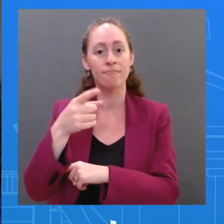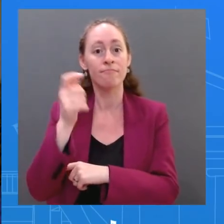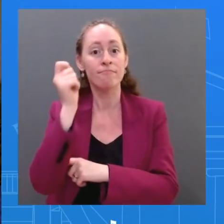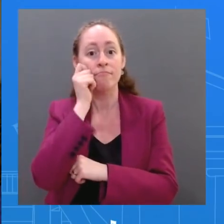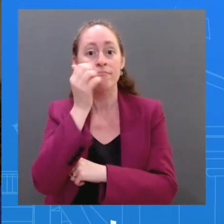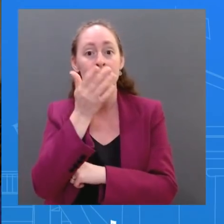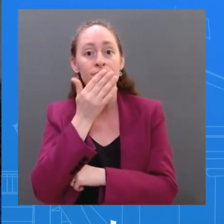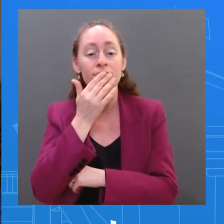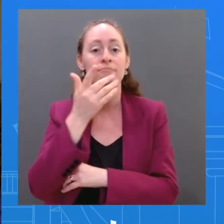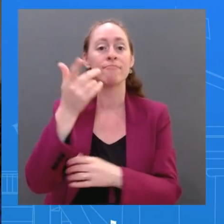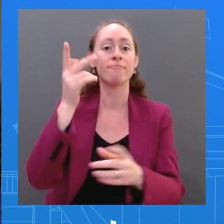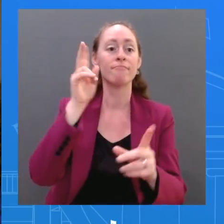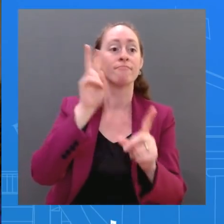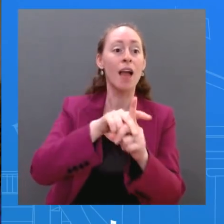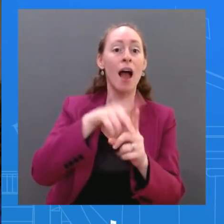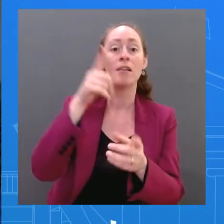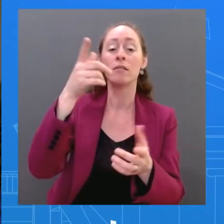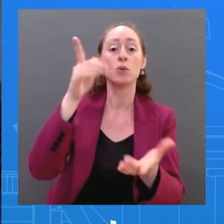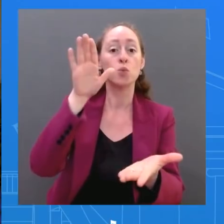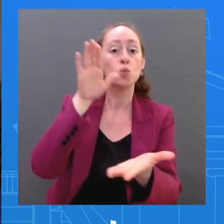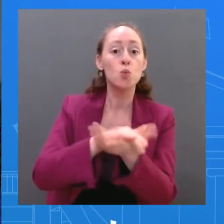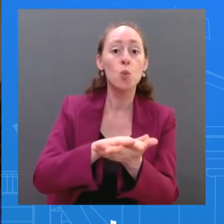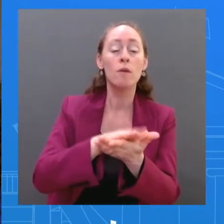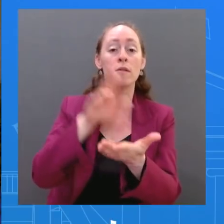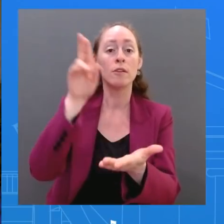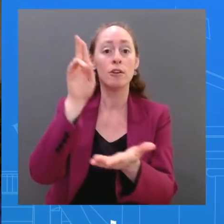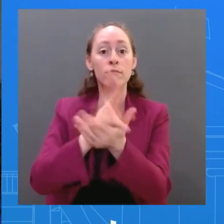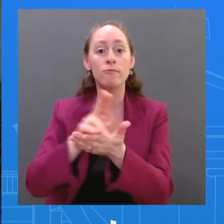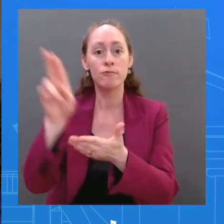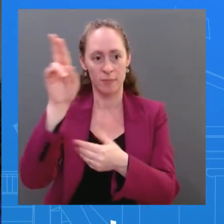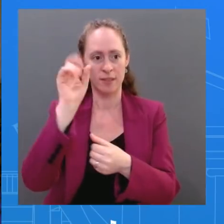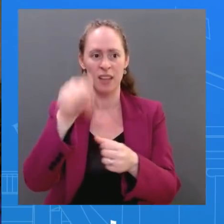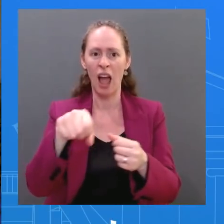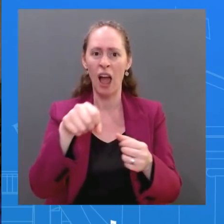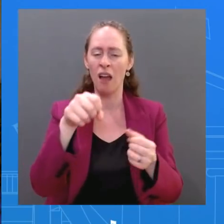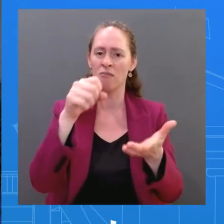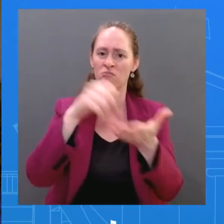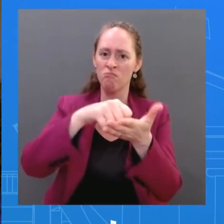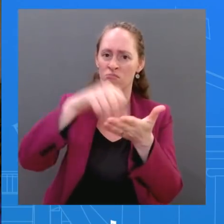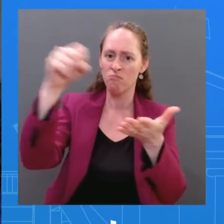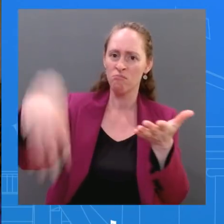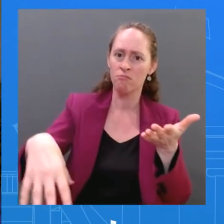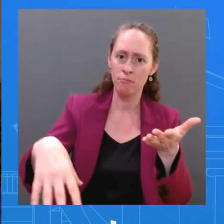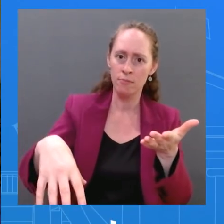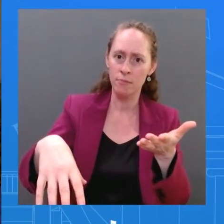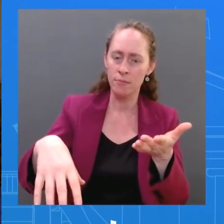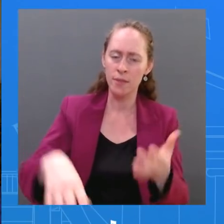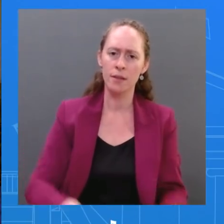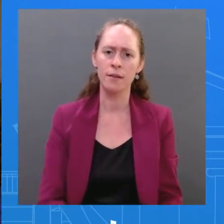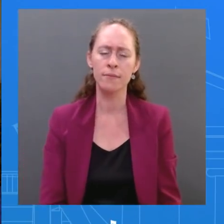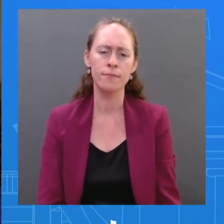friend of court briefs in favor of keeping these admittance -- racial admittance procedures?